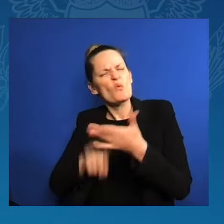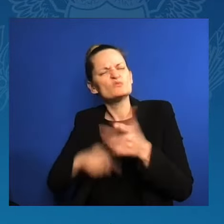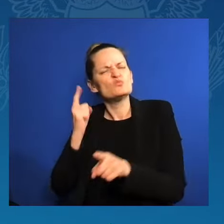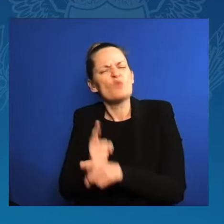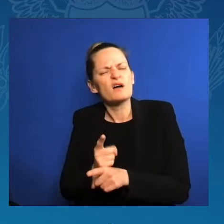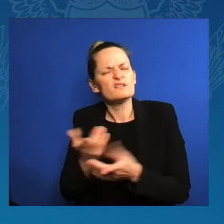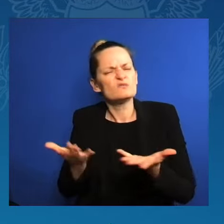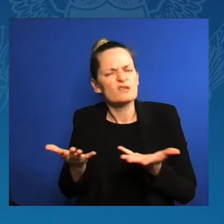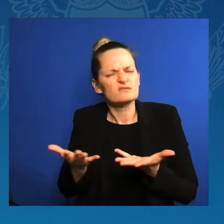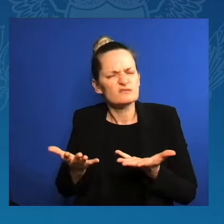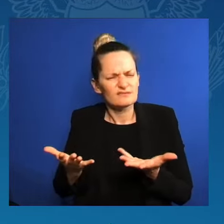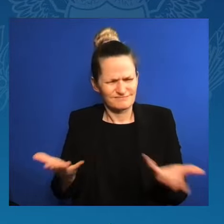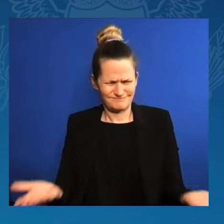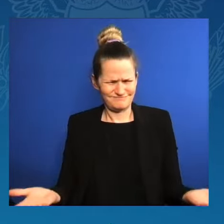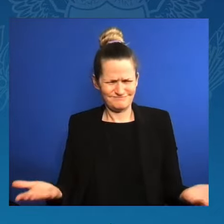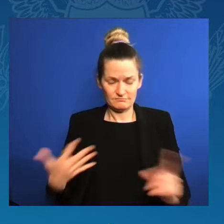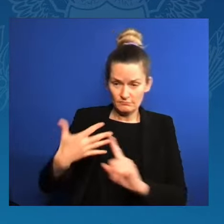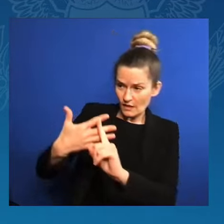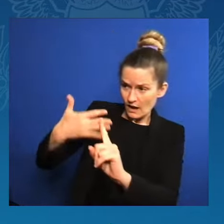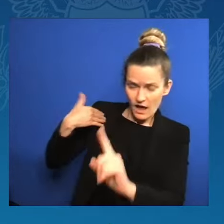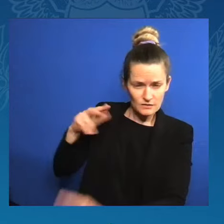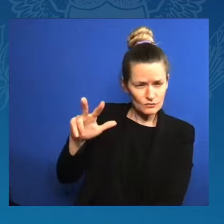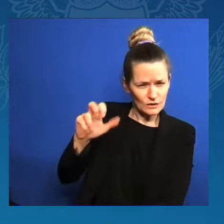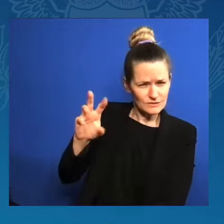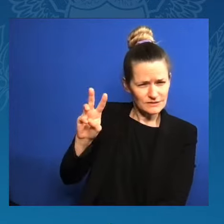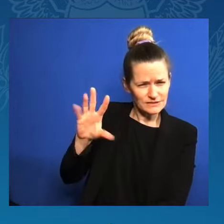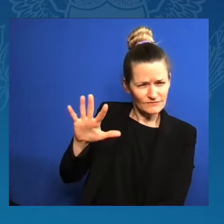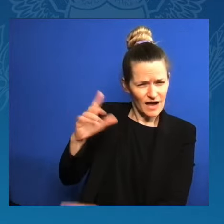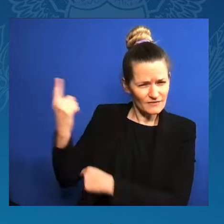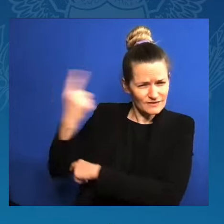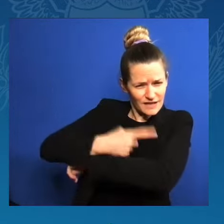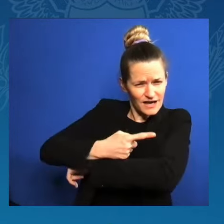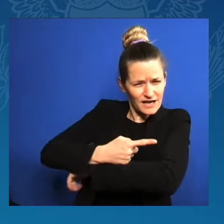creating chaos and confusion and fear.